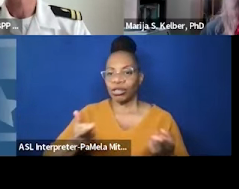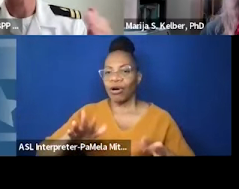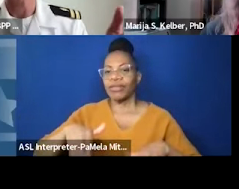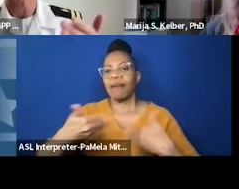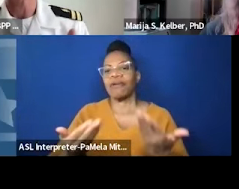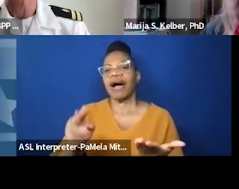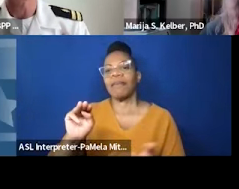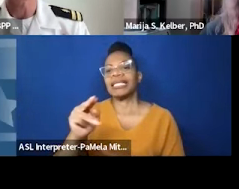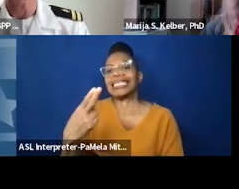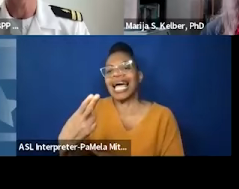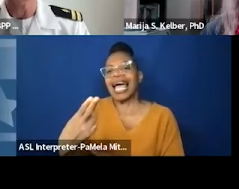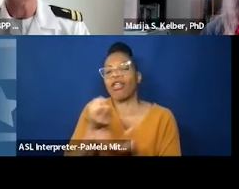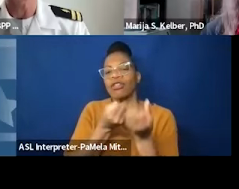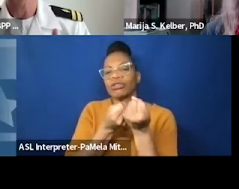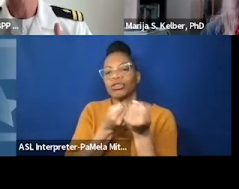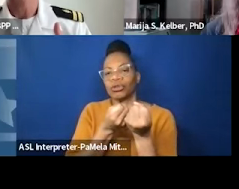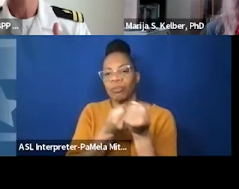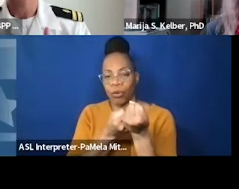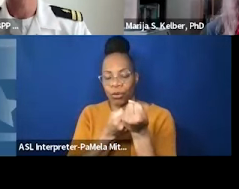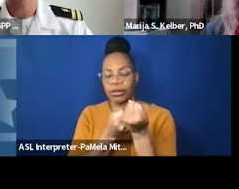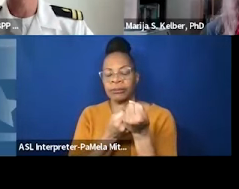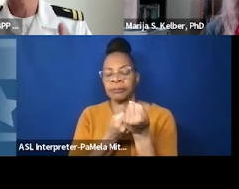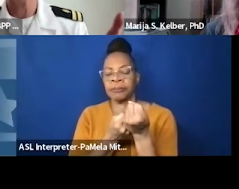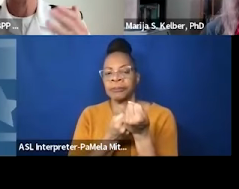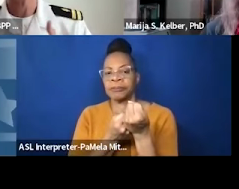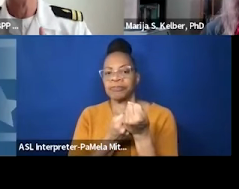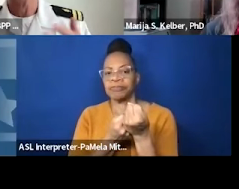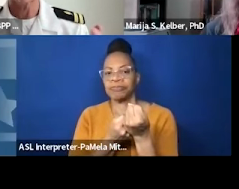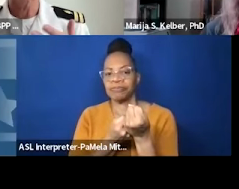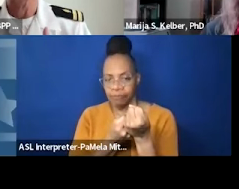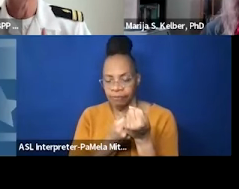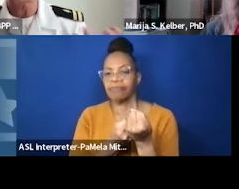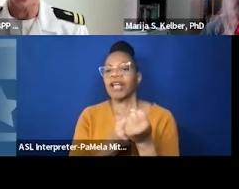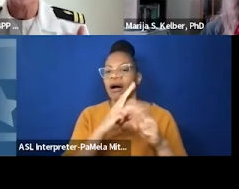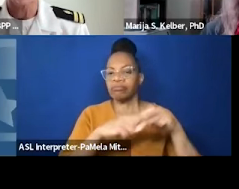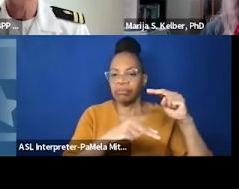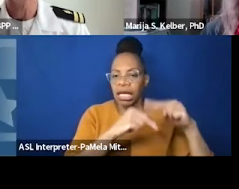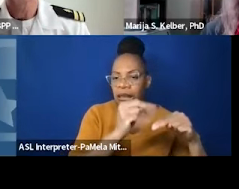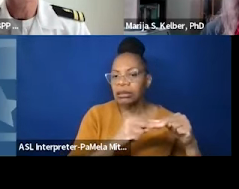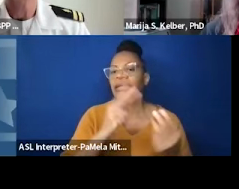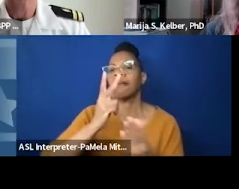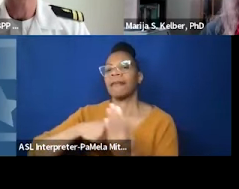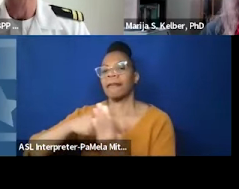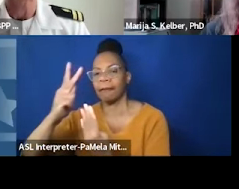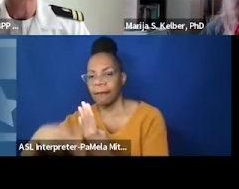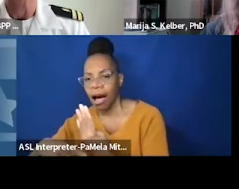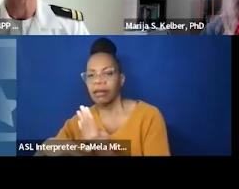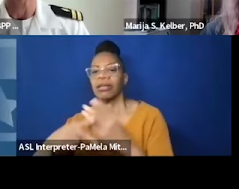across a number of entities, programs and otherwise. And so we just really wanna make sure